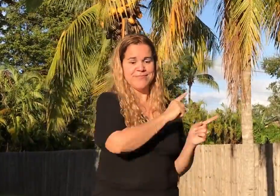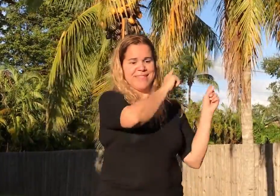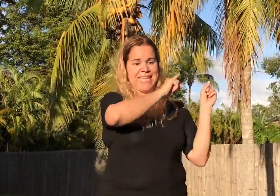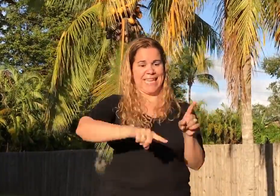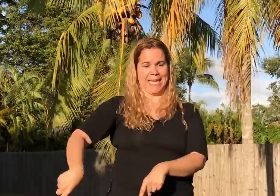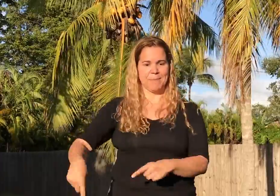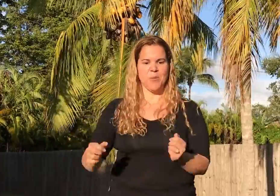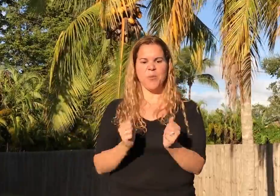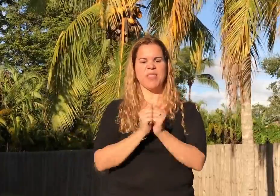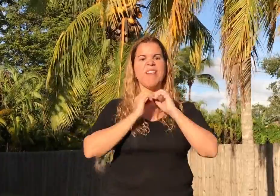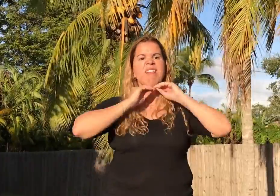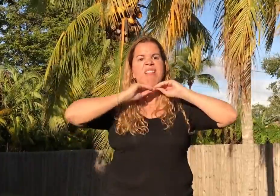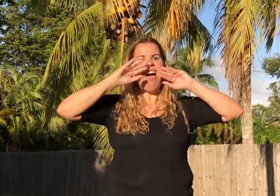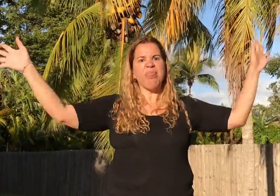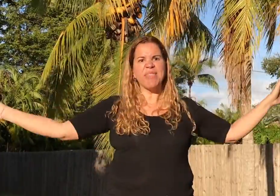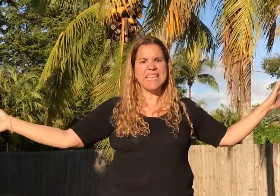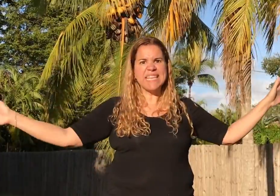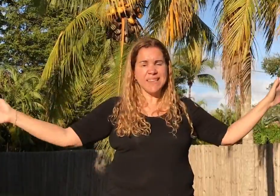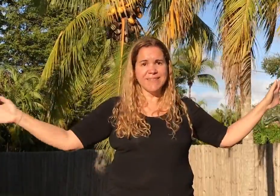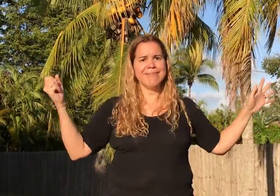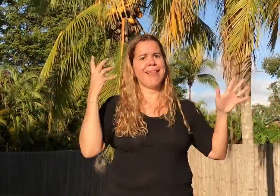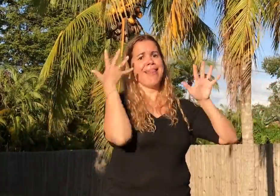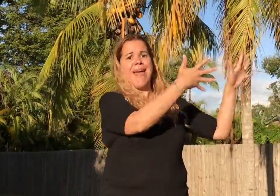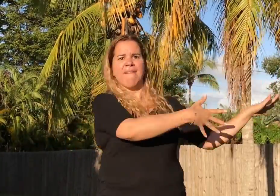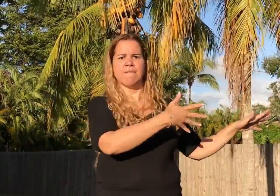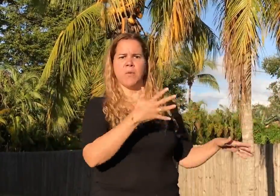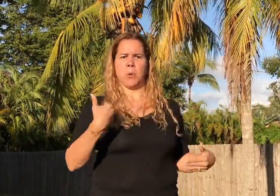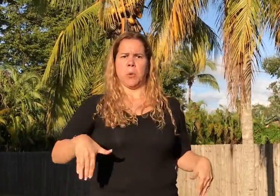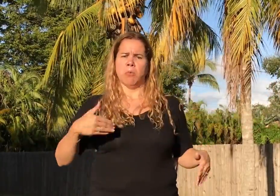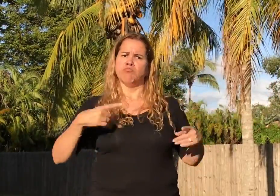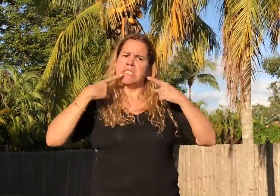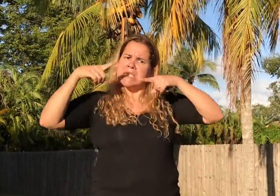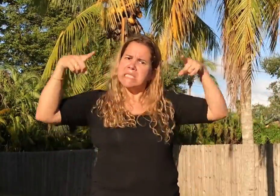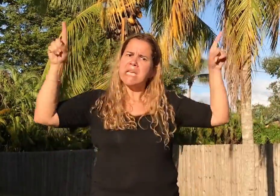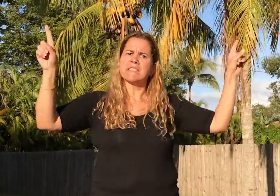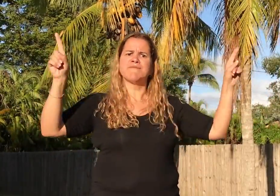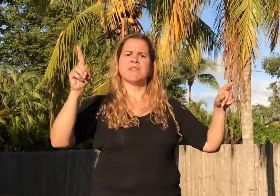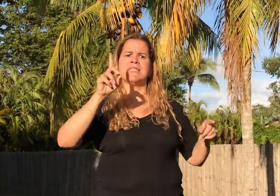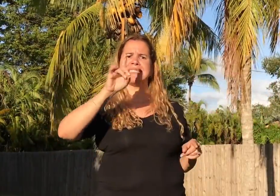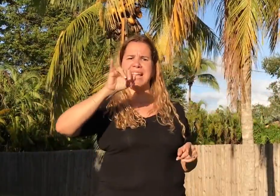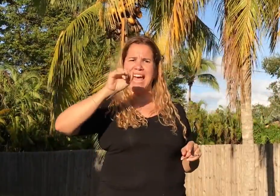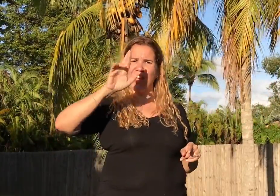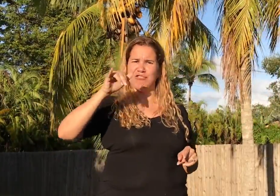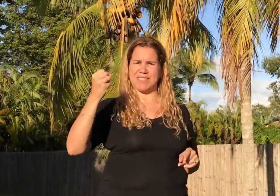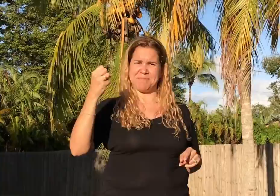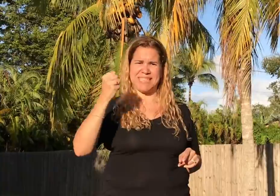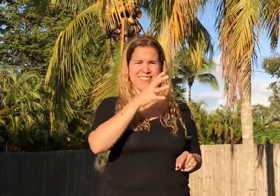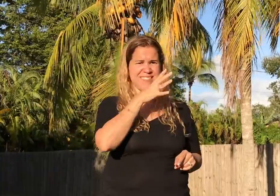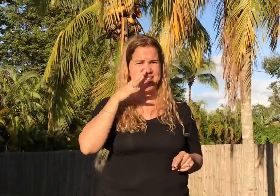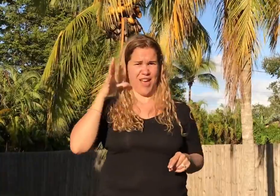also leaving behind a thriving dairy farm that would eventually be seized by Castro's government.